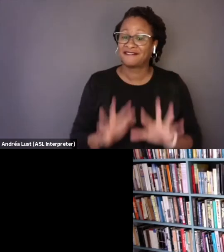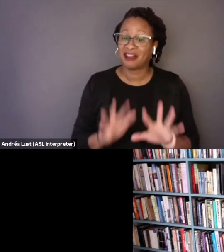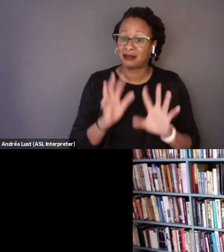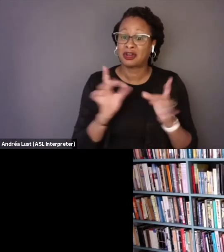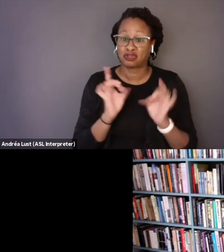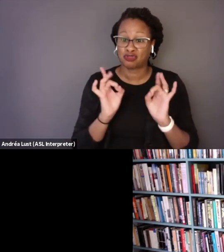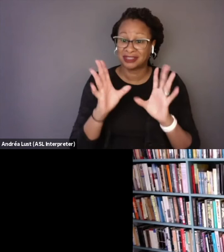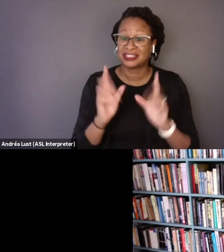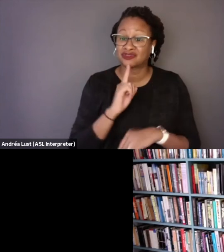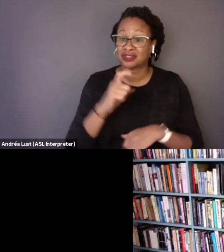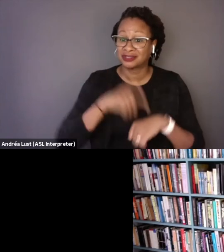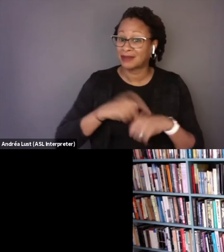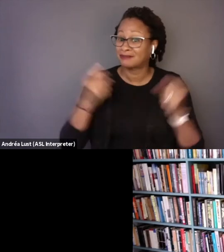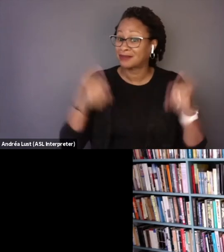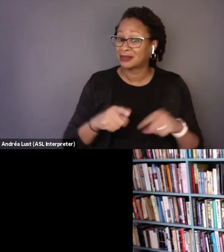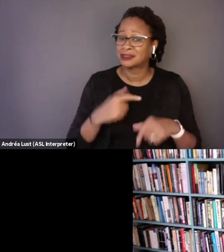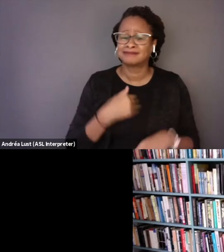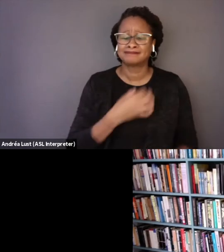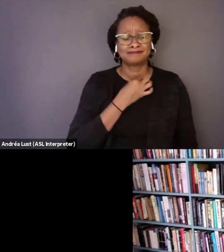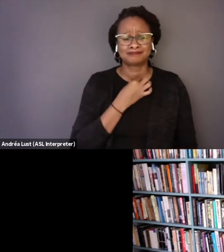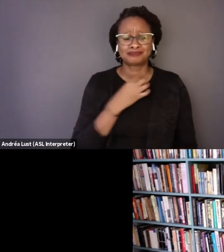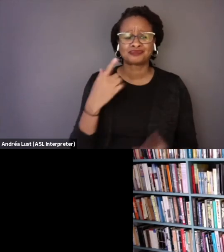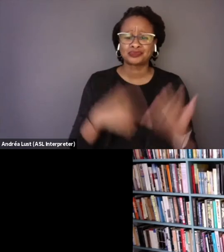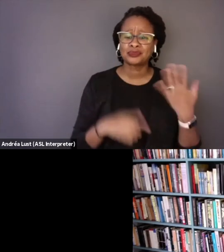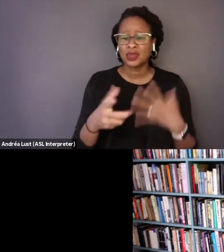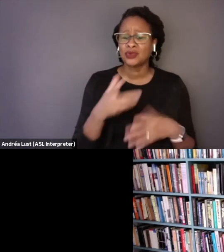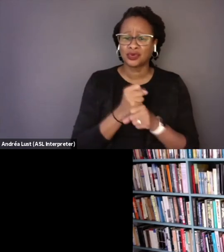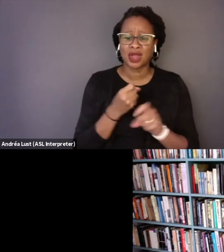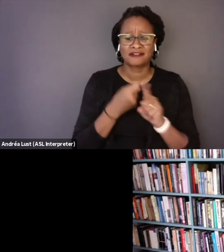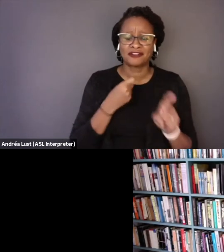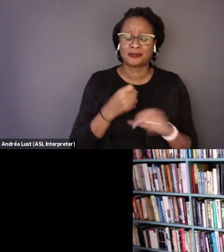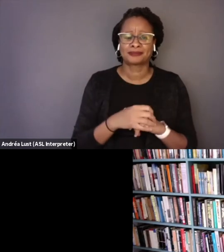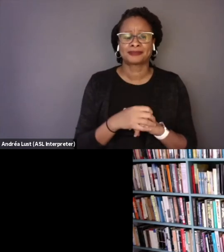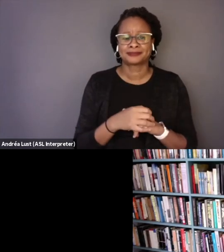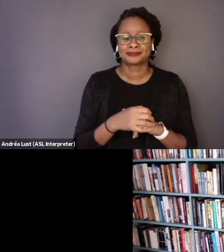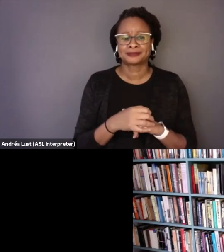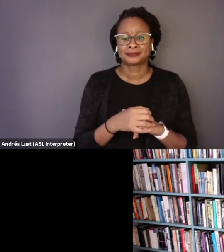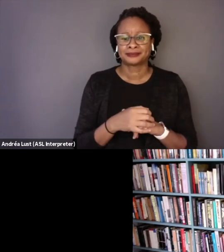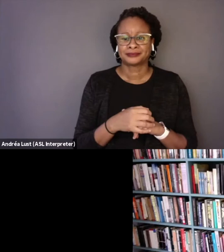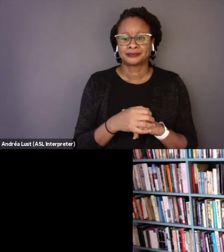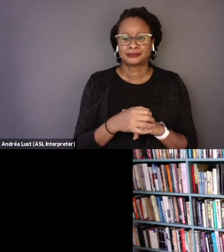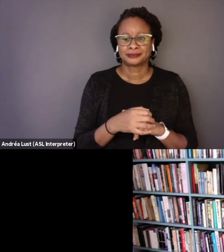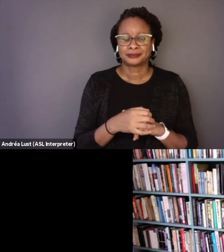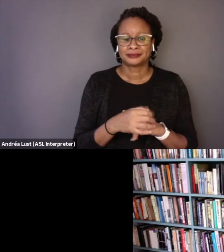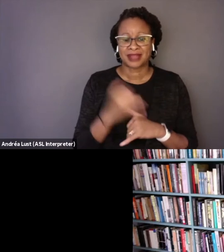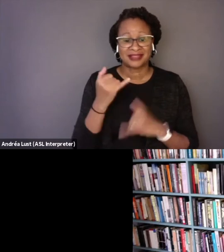And I wonder what you got out of the the last phase of his life.